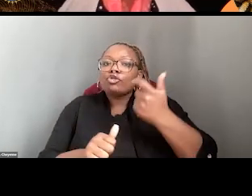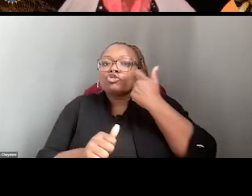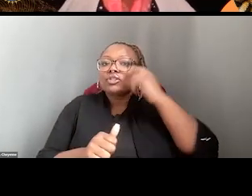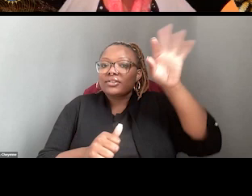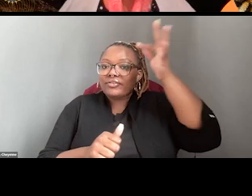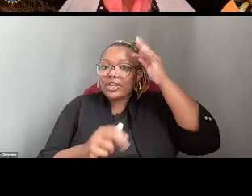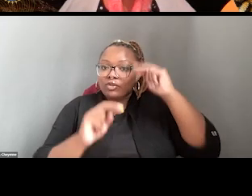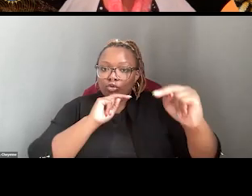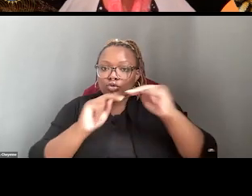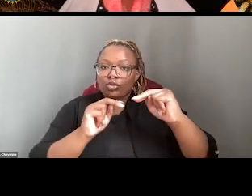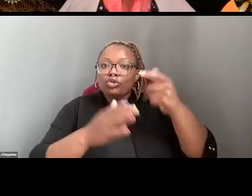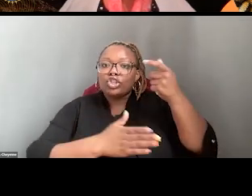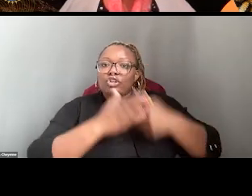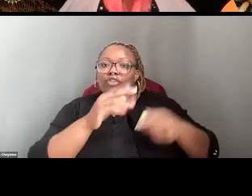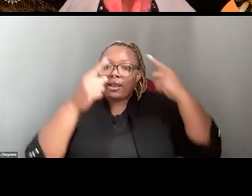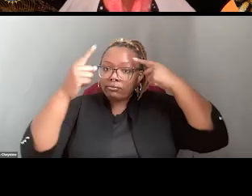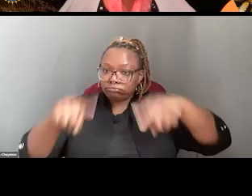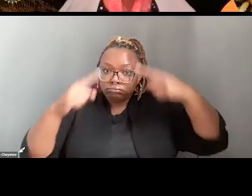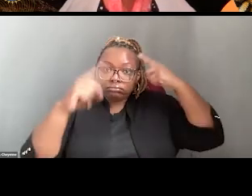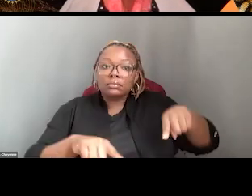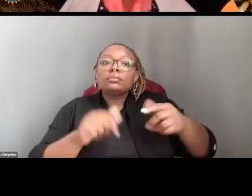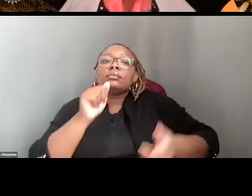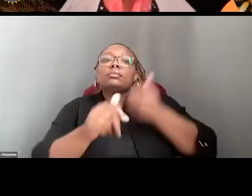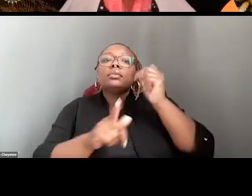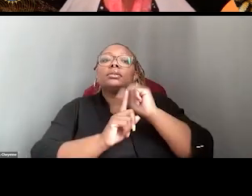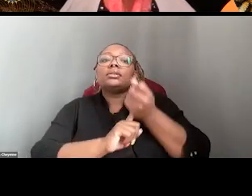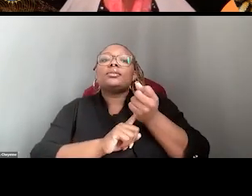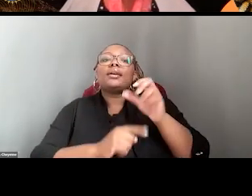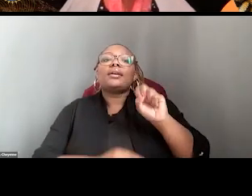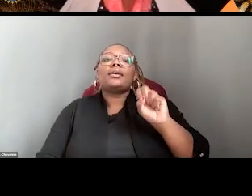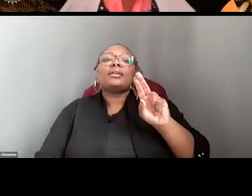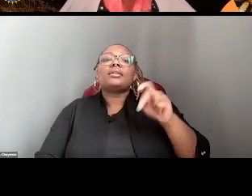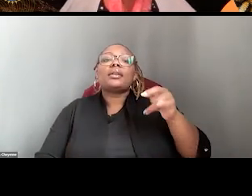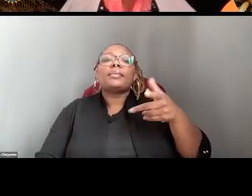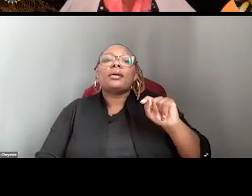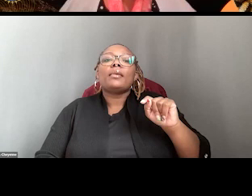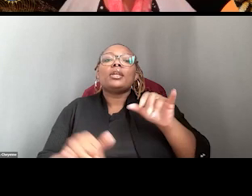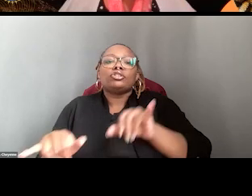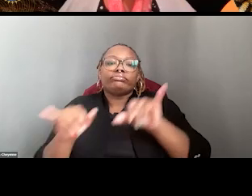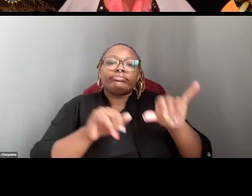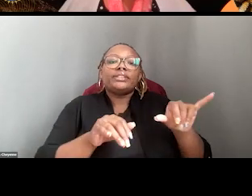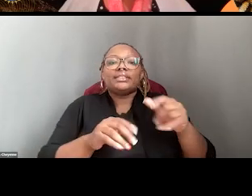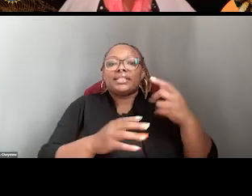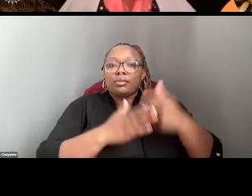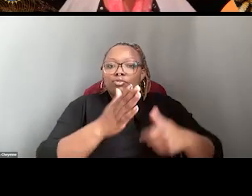In most cases a supplement would use the same rate that was used at the original award submission.